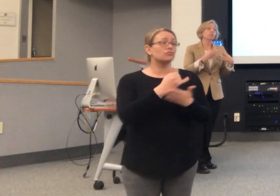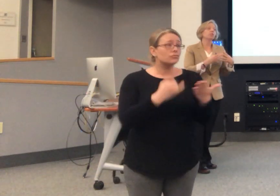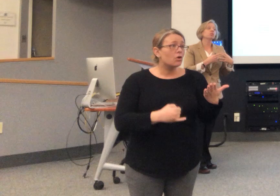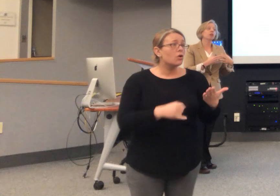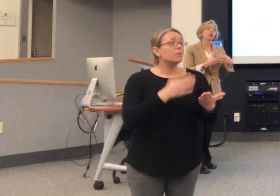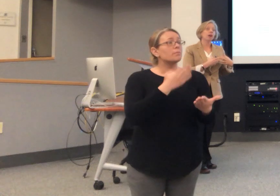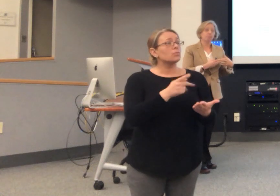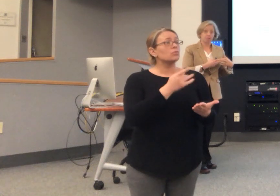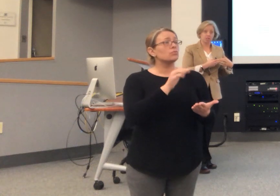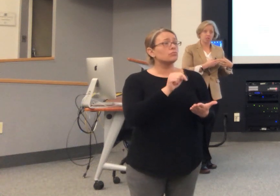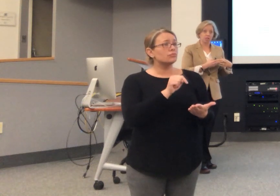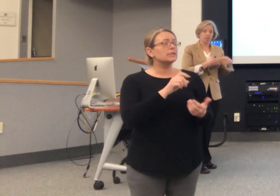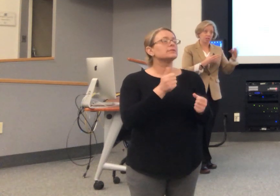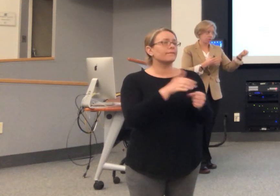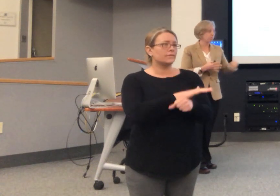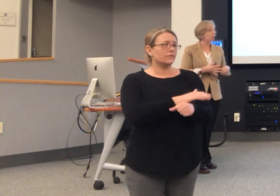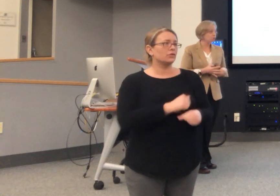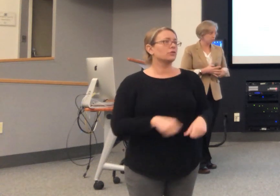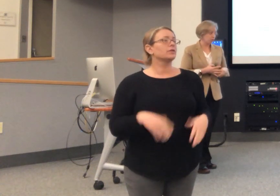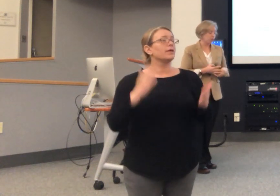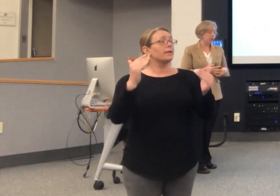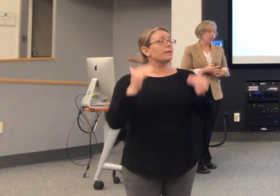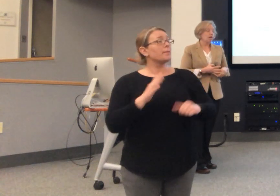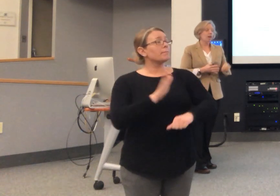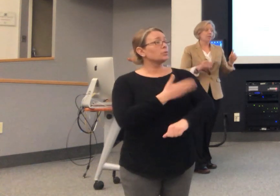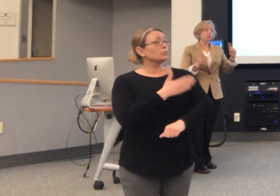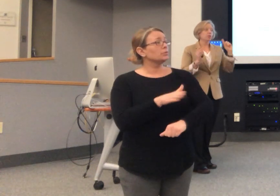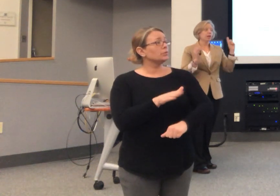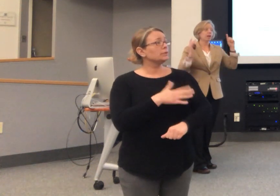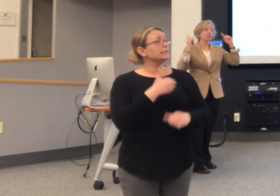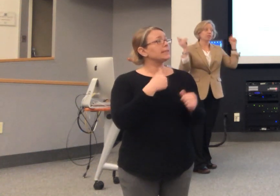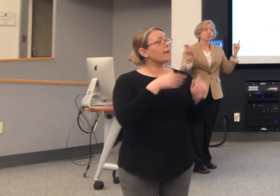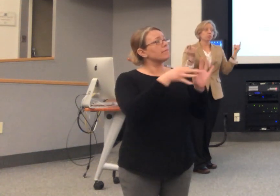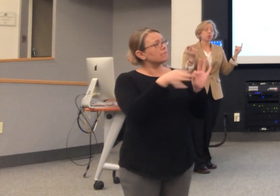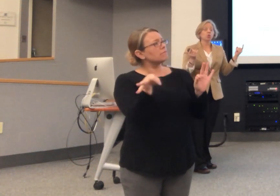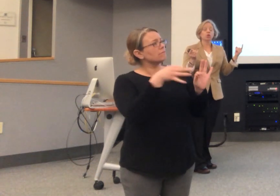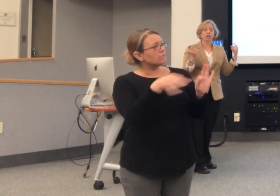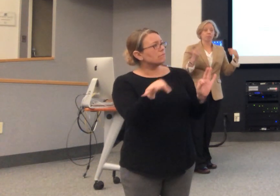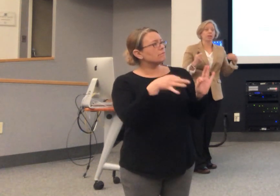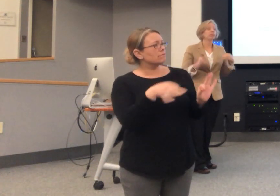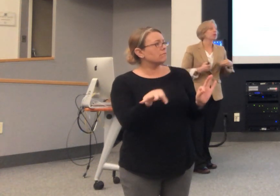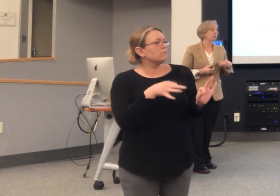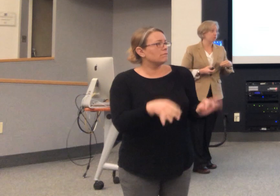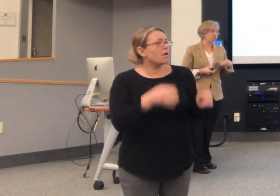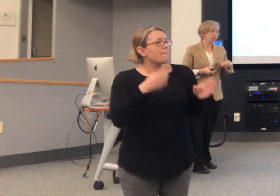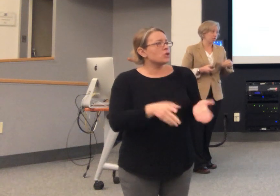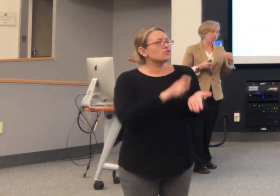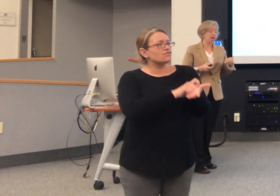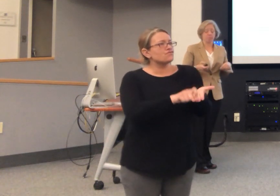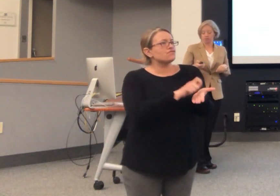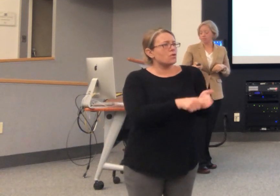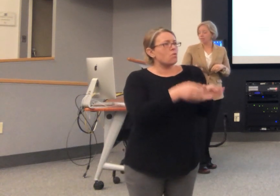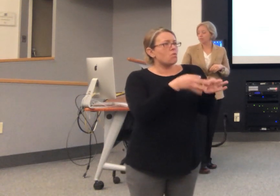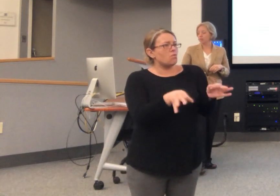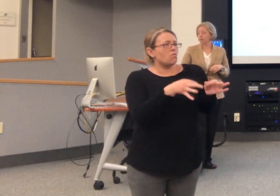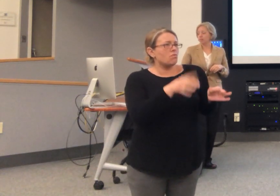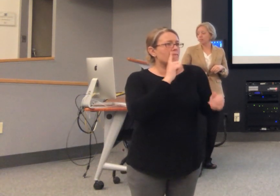We have the underlying composition that the composer wrote and then we have the recording made by the musician of that song.